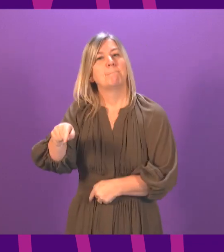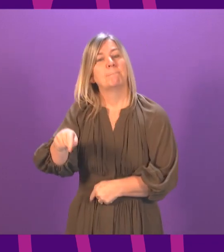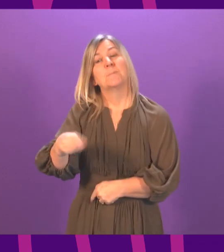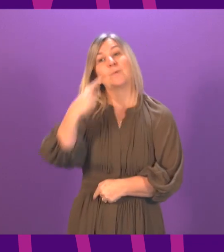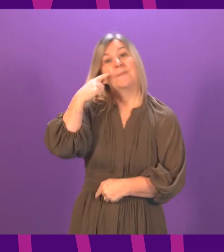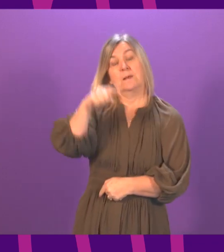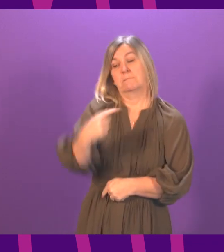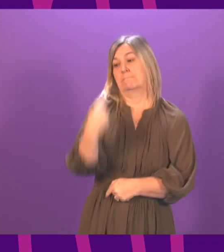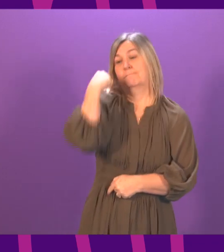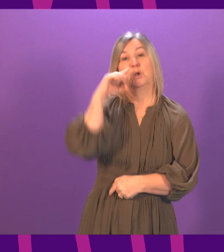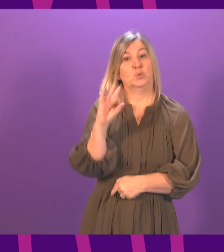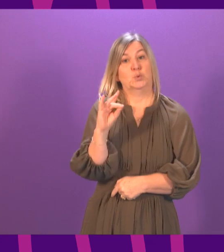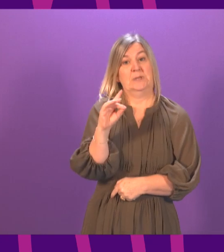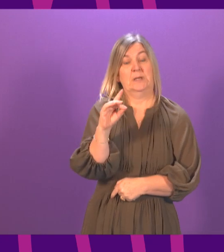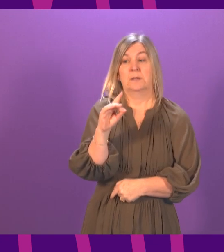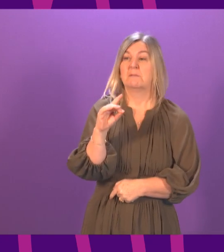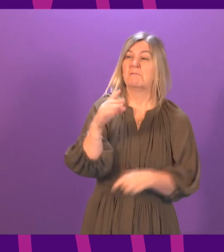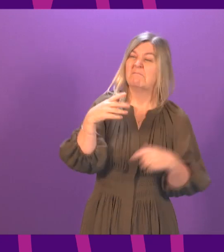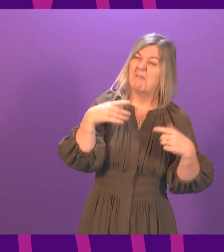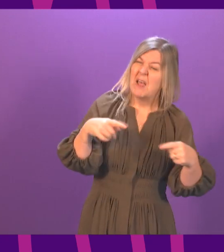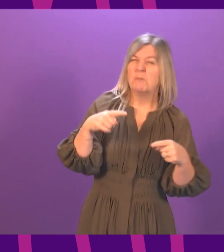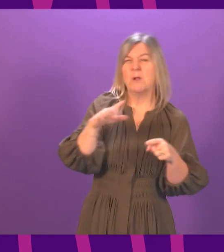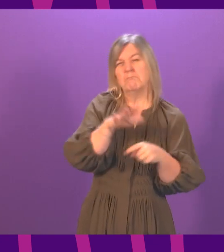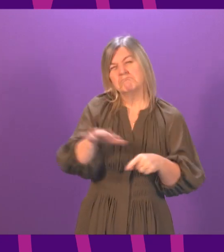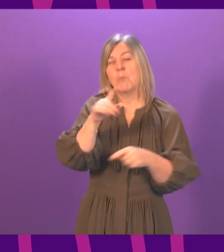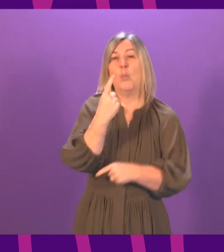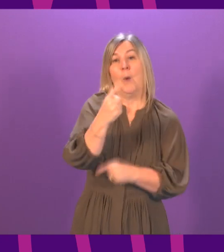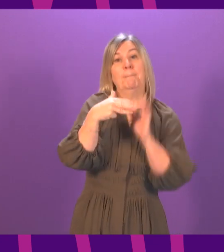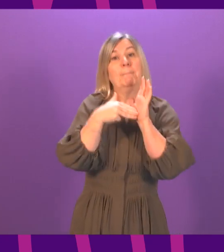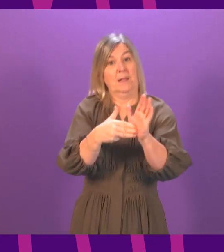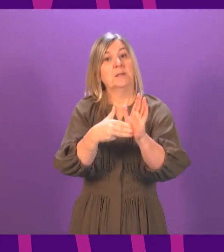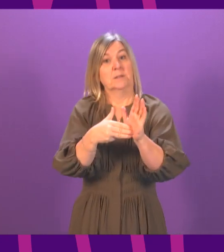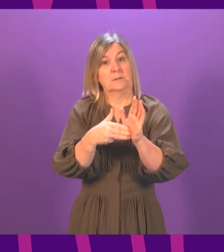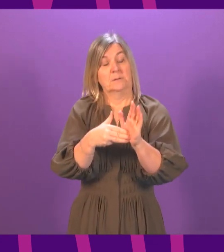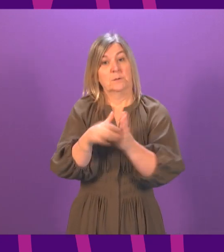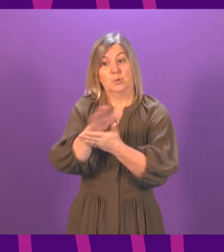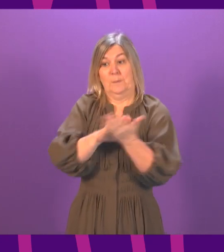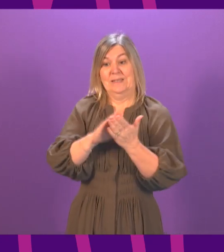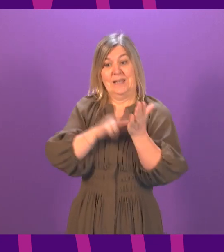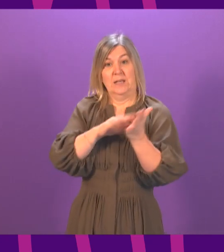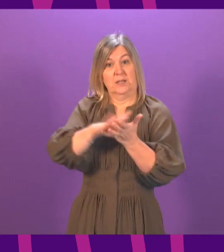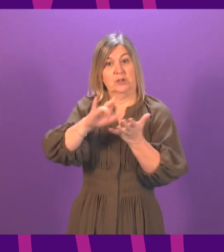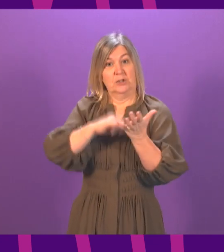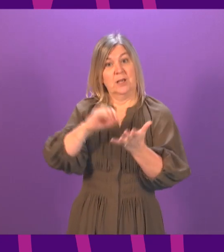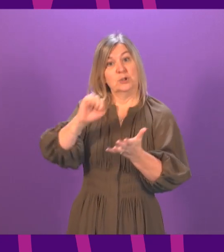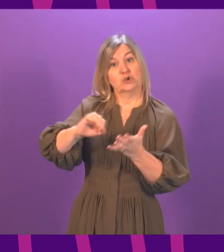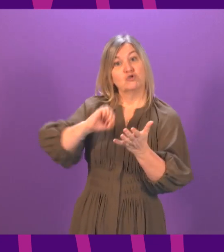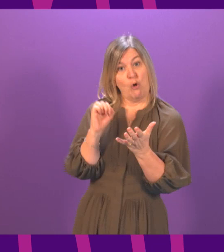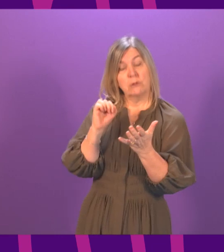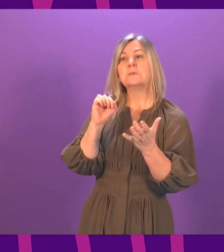million vaccines available for use. It is up to NHS Scotland to get them to health boards. At this stage, to quote the Scottish National